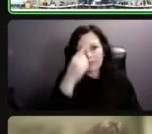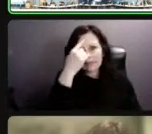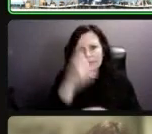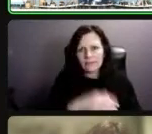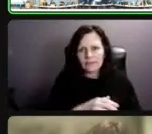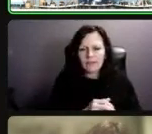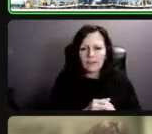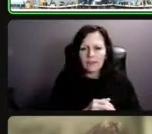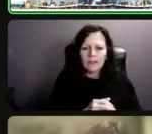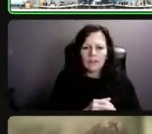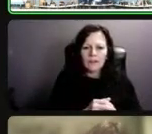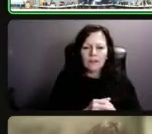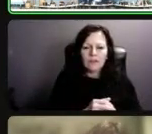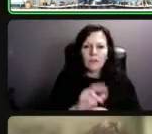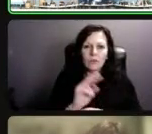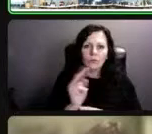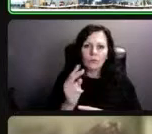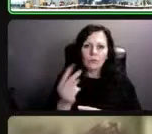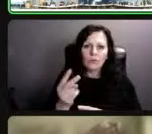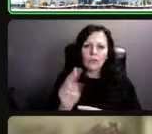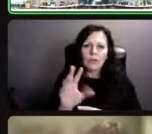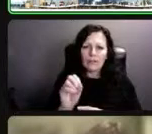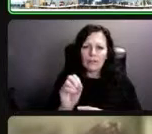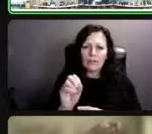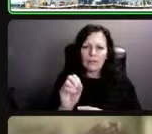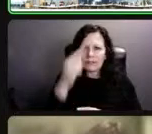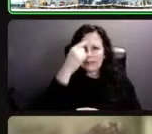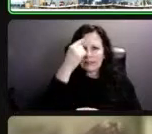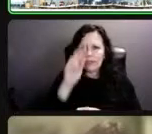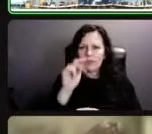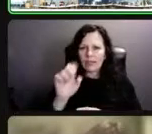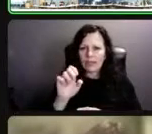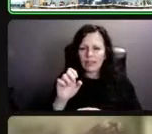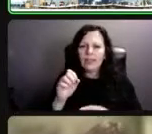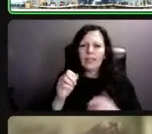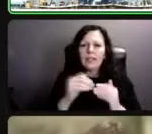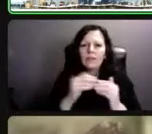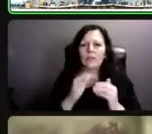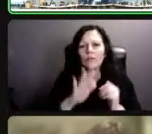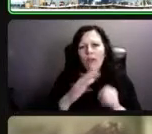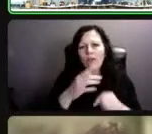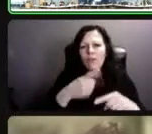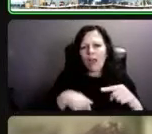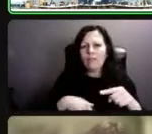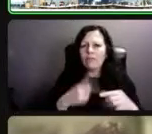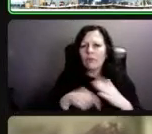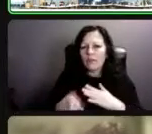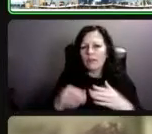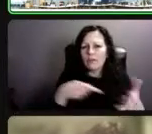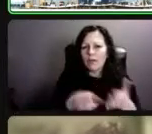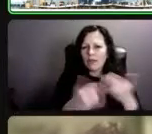DOLLARS EIGHTY THREE POINT ONE FIVE CENTS.